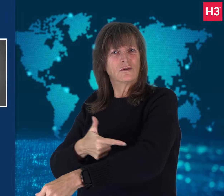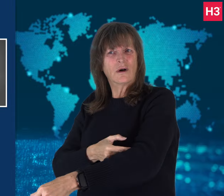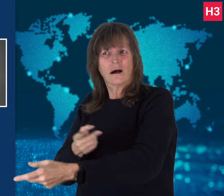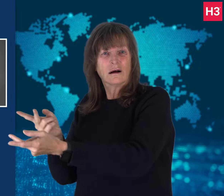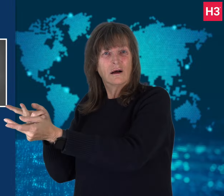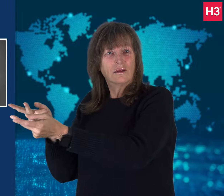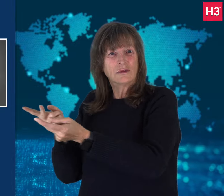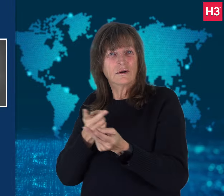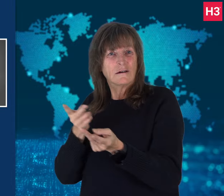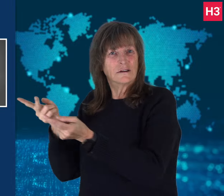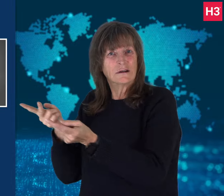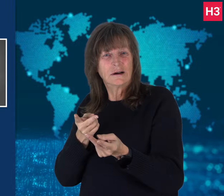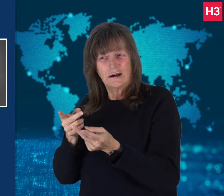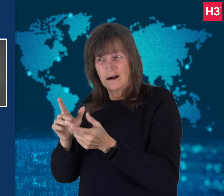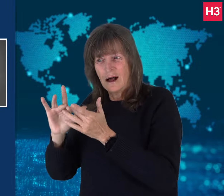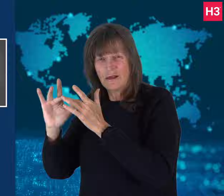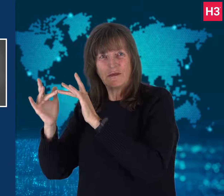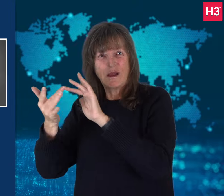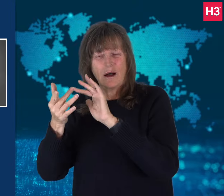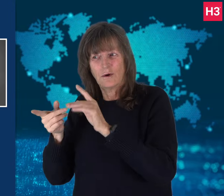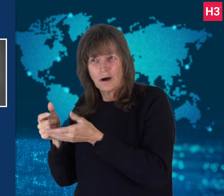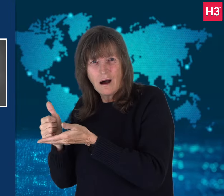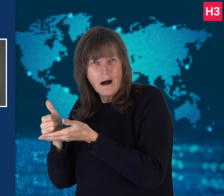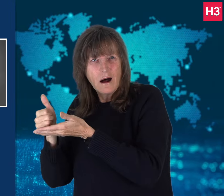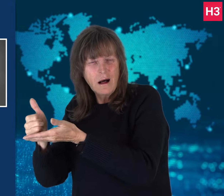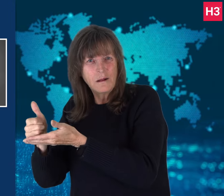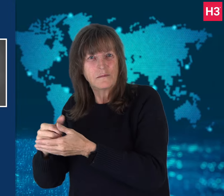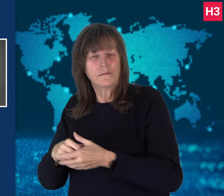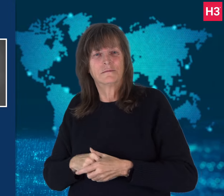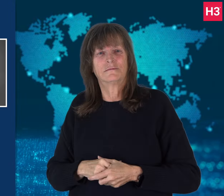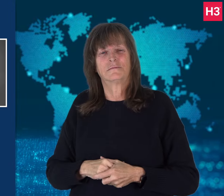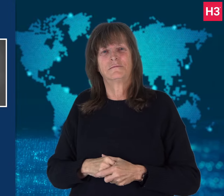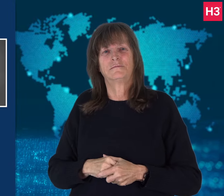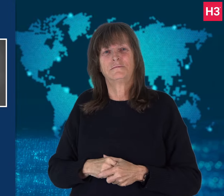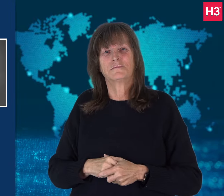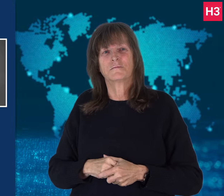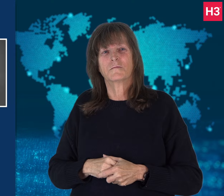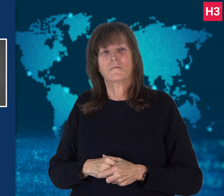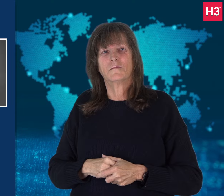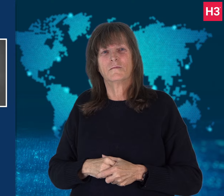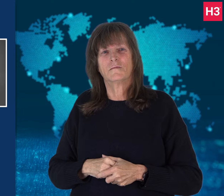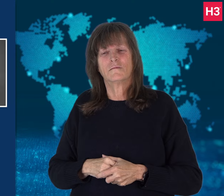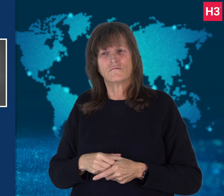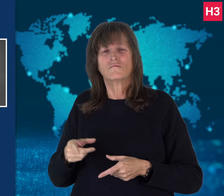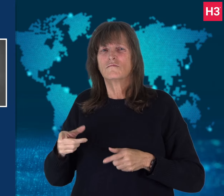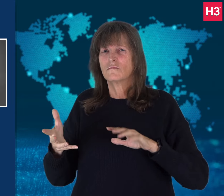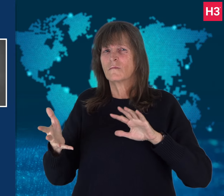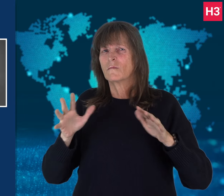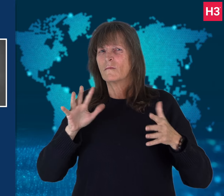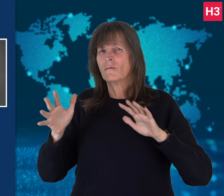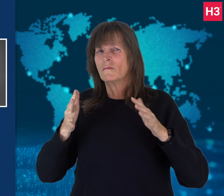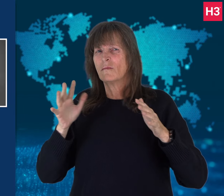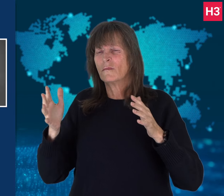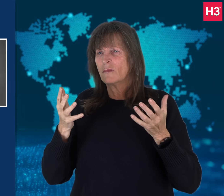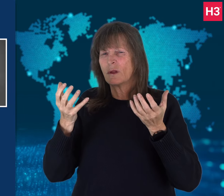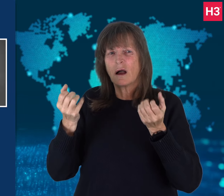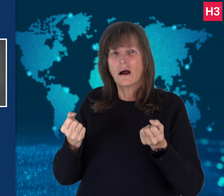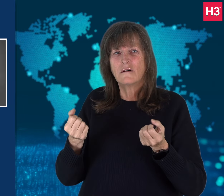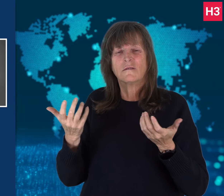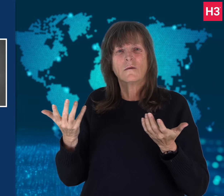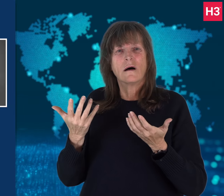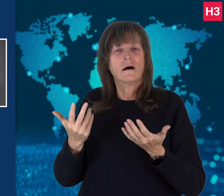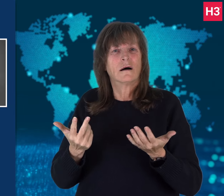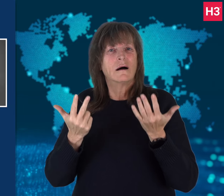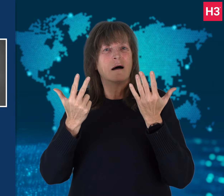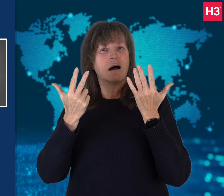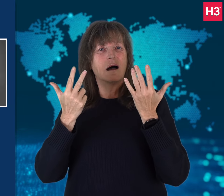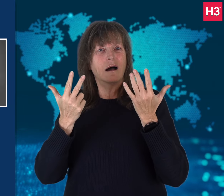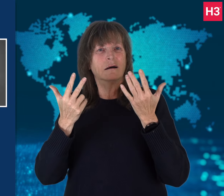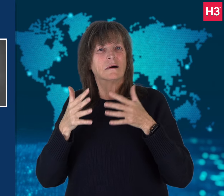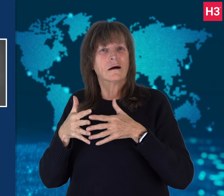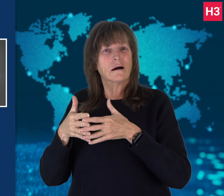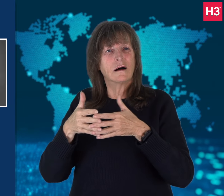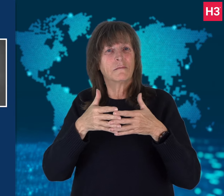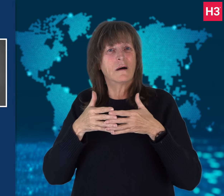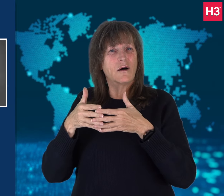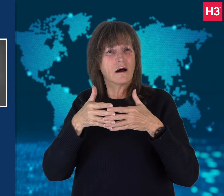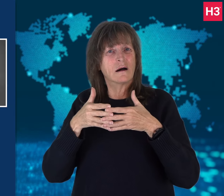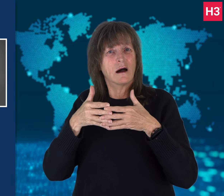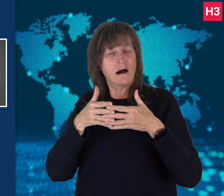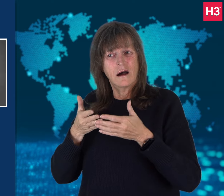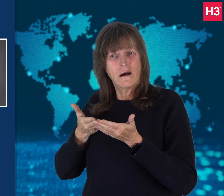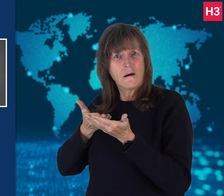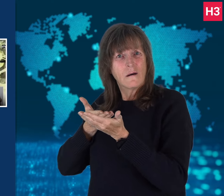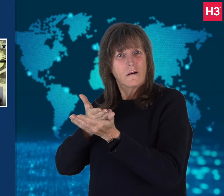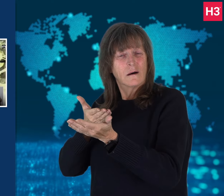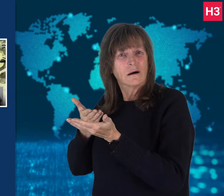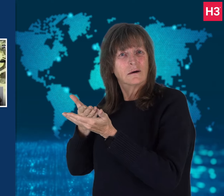Maduro of helping run a major drug-trafficking network. There are